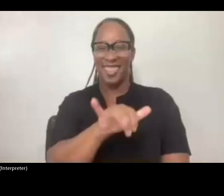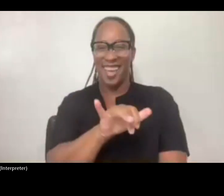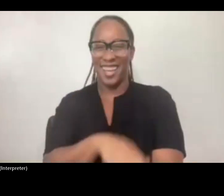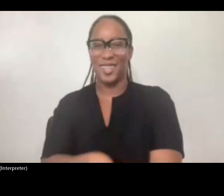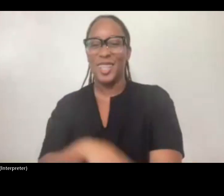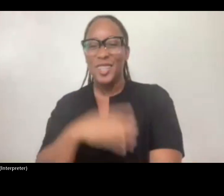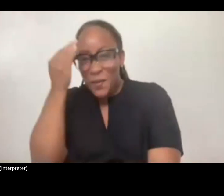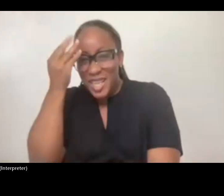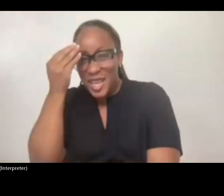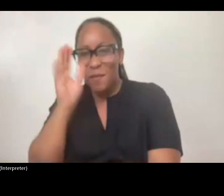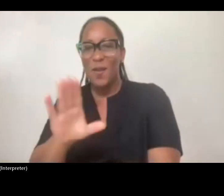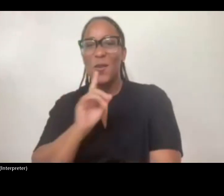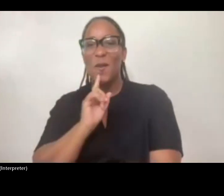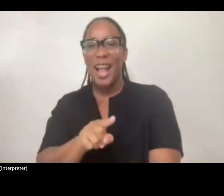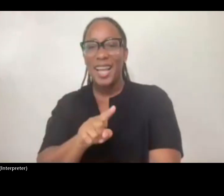As you think about the answer to that question.